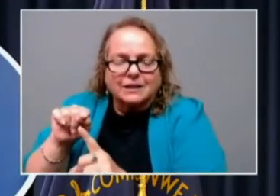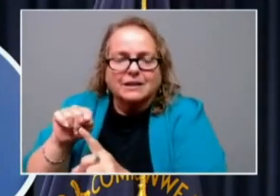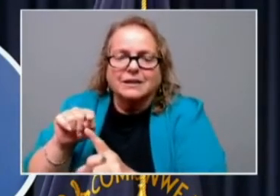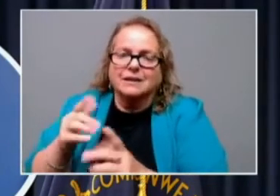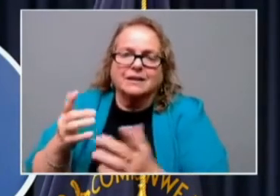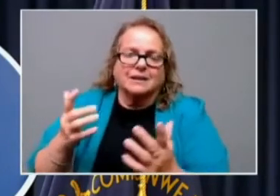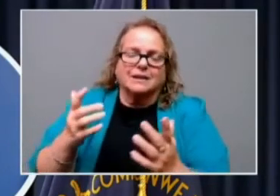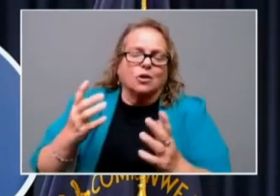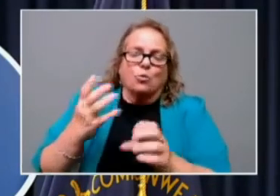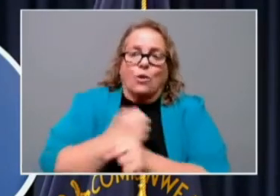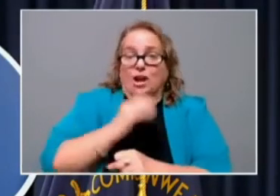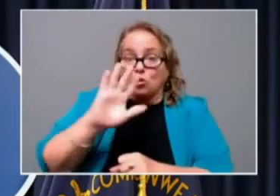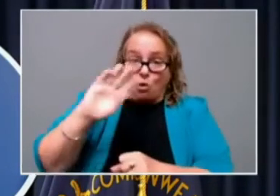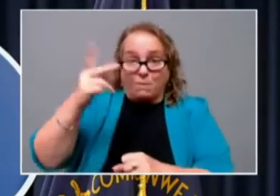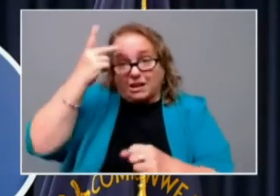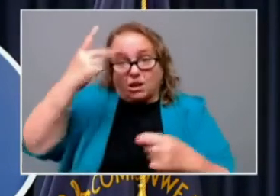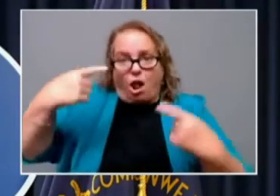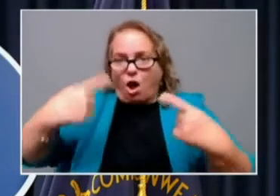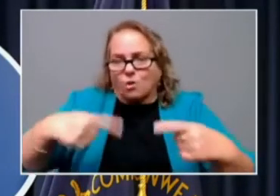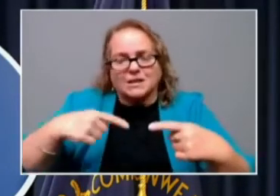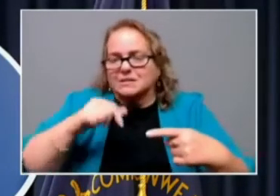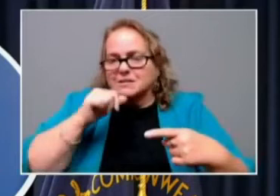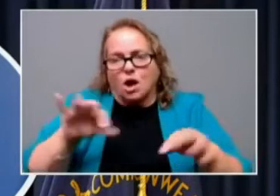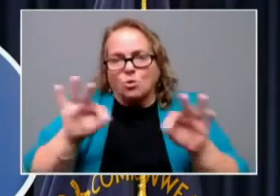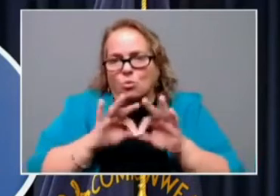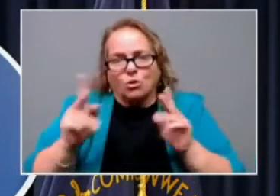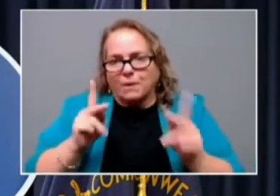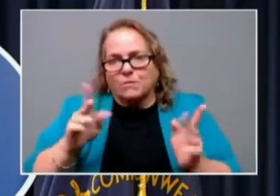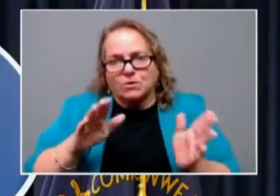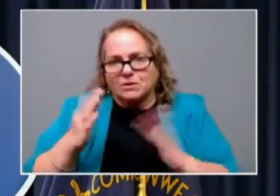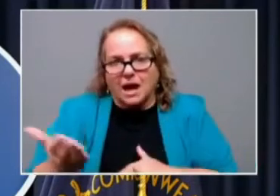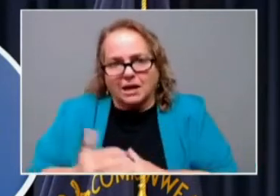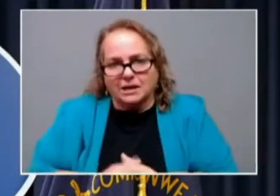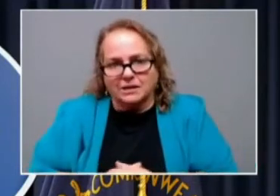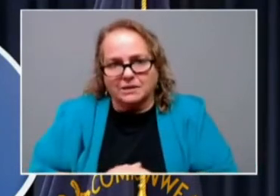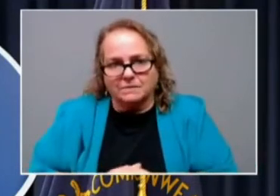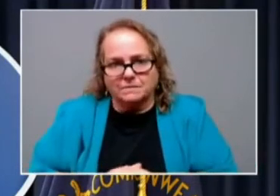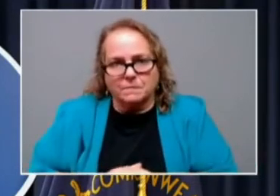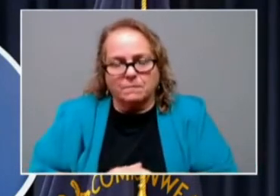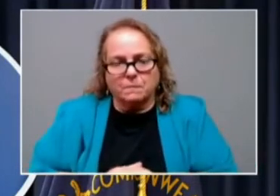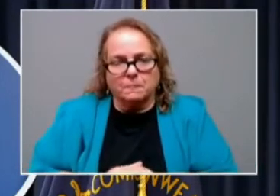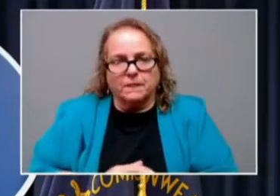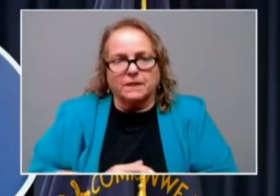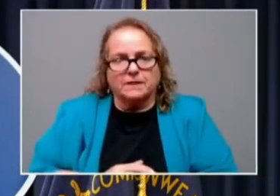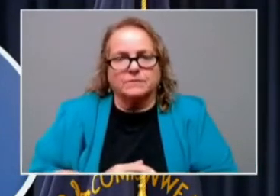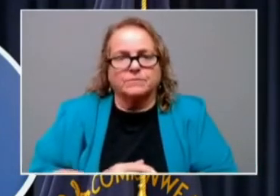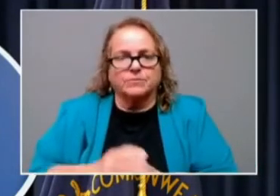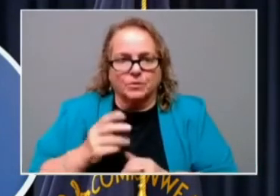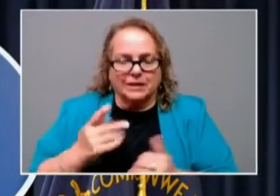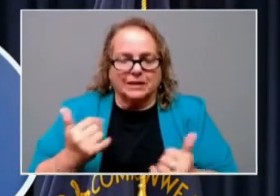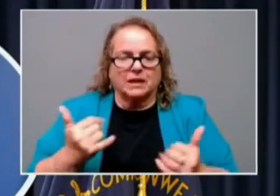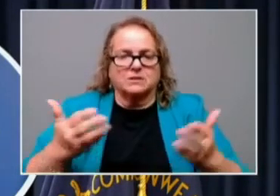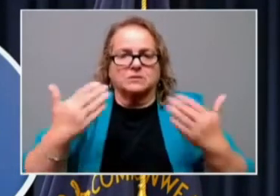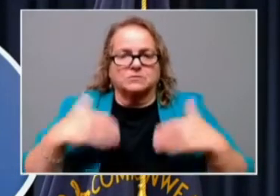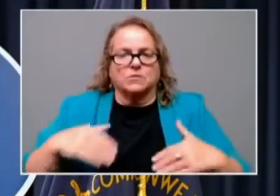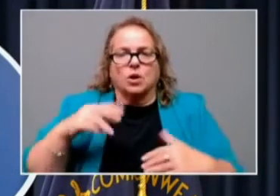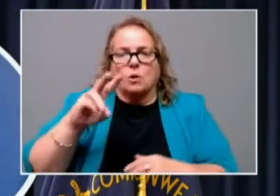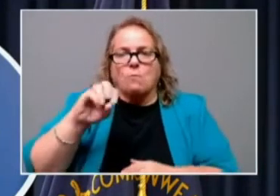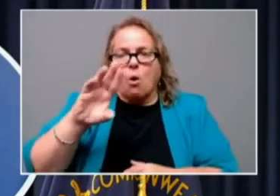people dying. All right, we'll step back off the soapbox morgan Watkins. Okay,